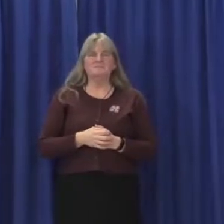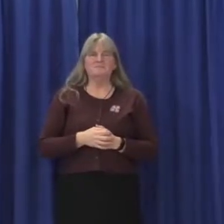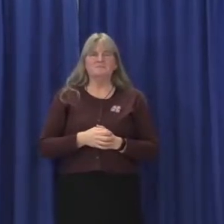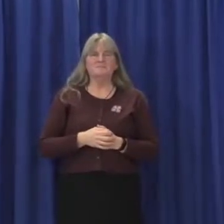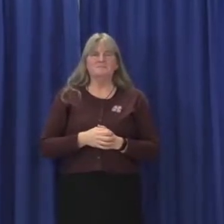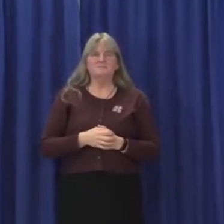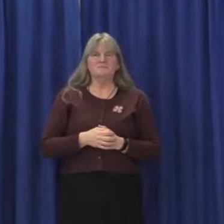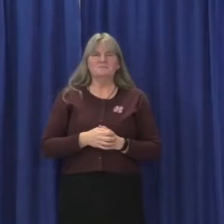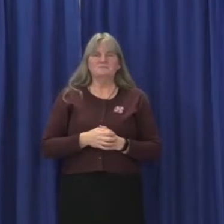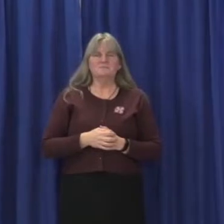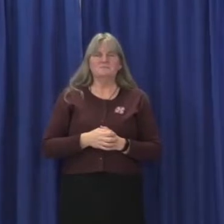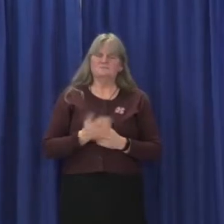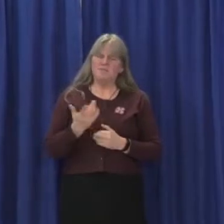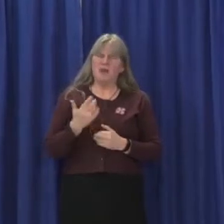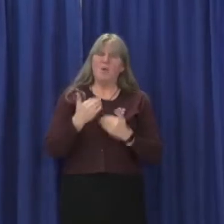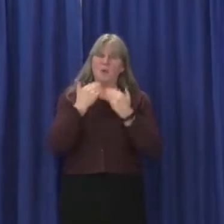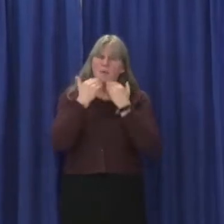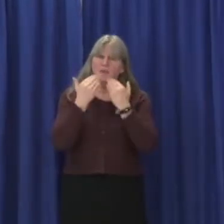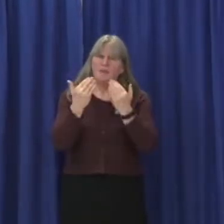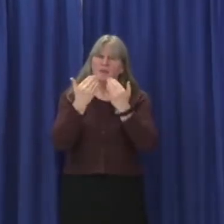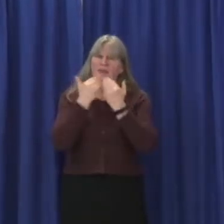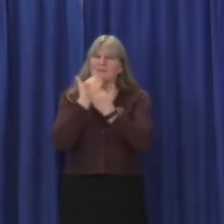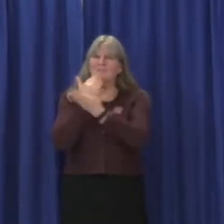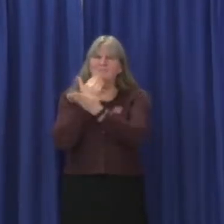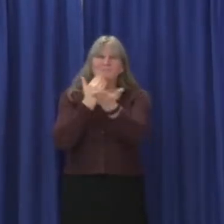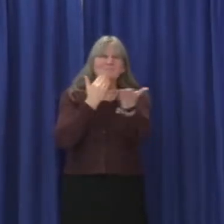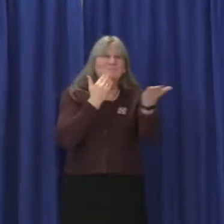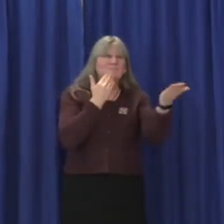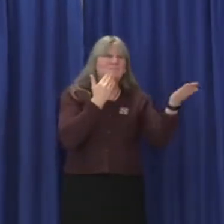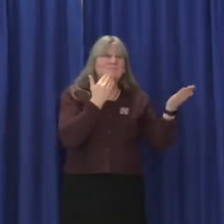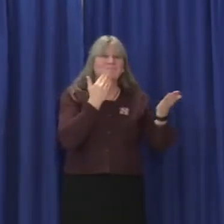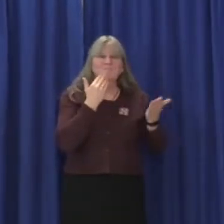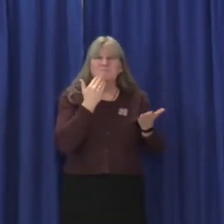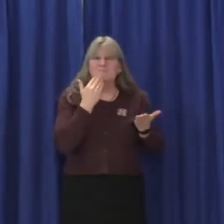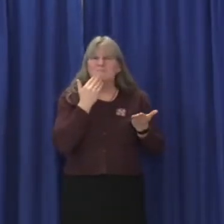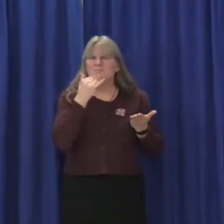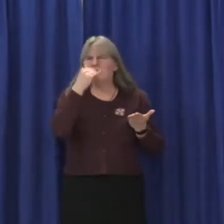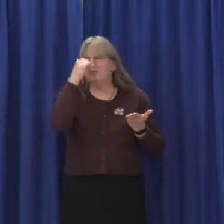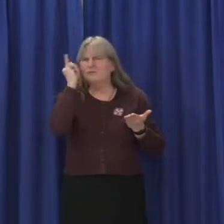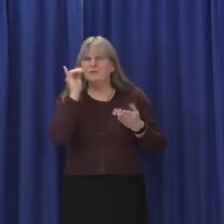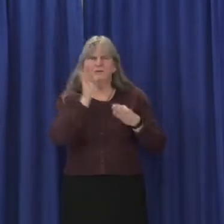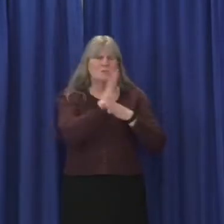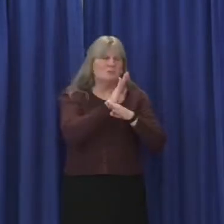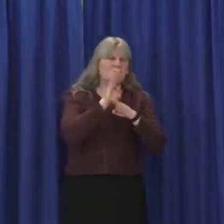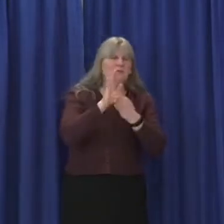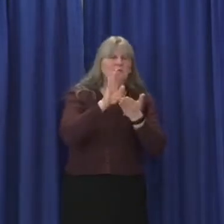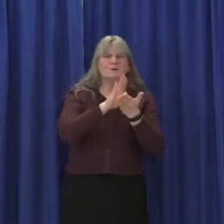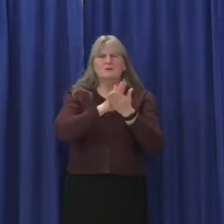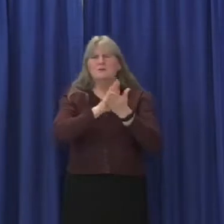I want to start by thanking all of those across our community, our businesses, schools, arts, sports and